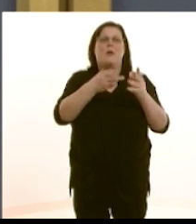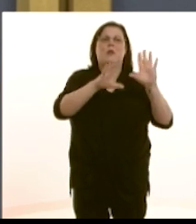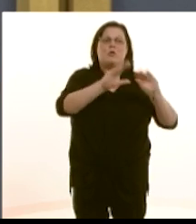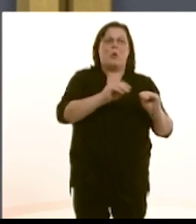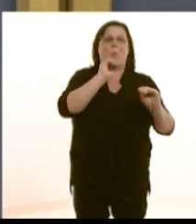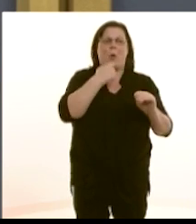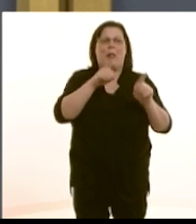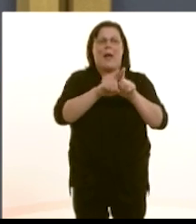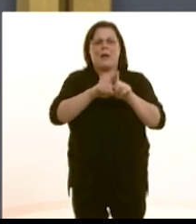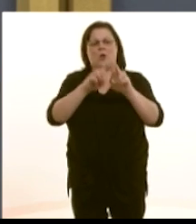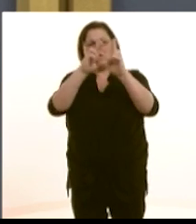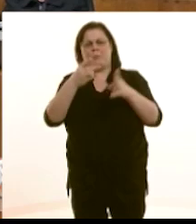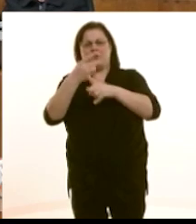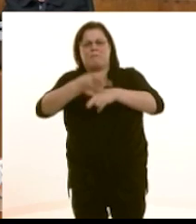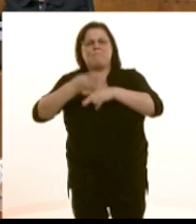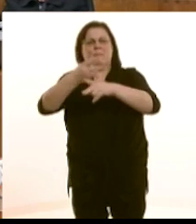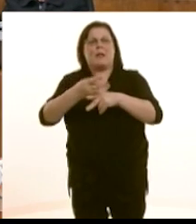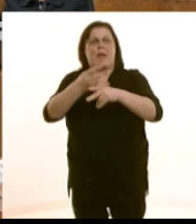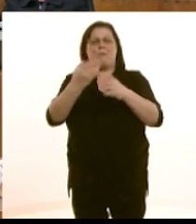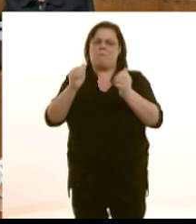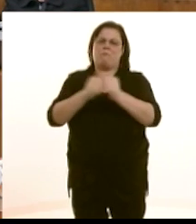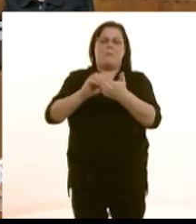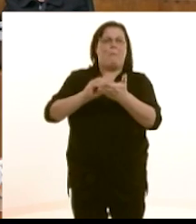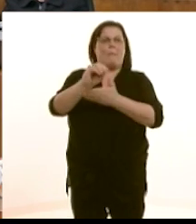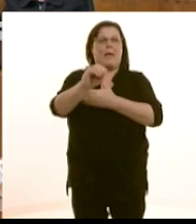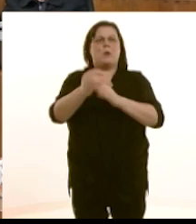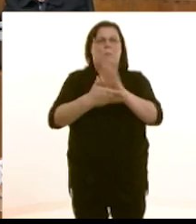a further step forward in ensuring that social care is a positive career in Wales?